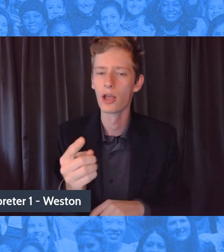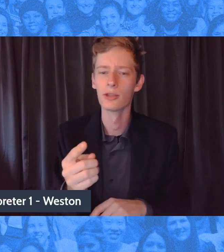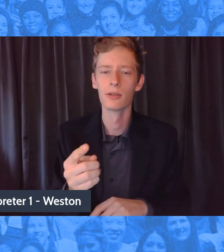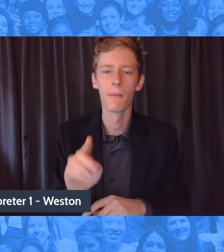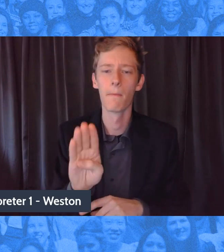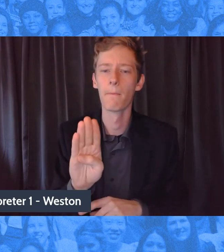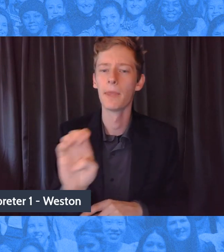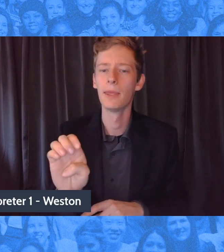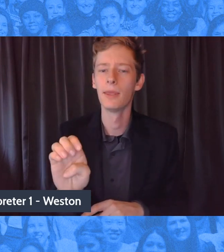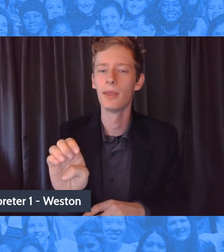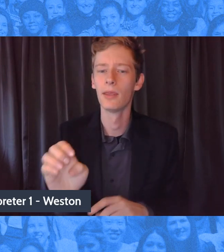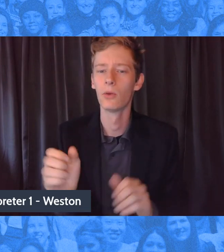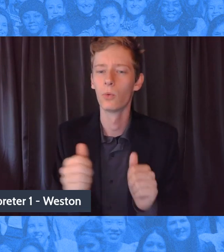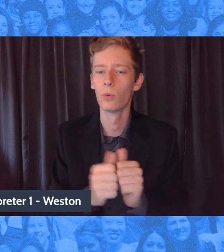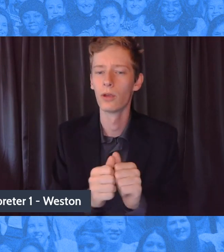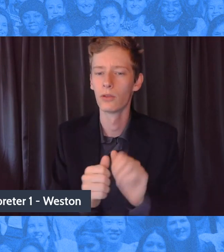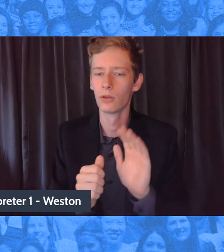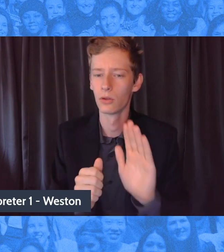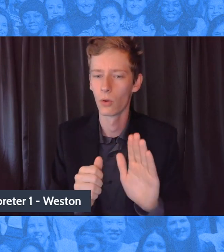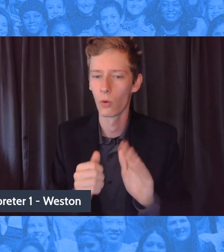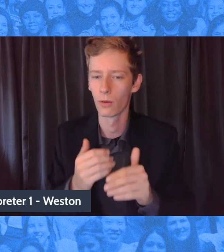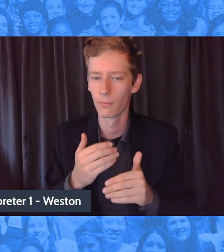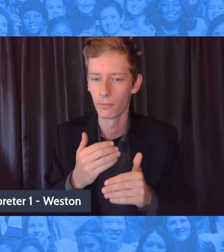and take note of what you're carrying.